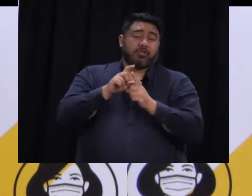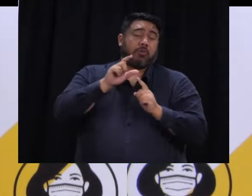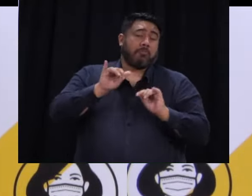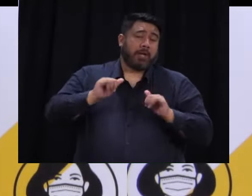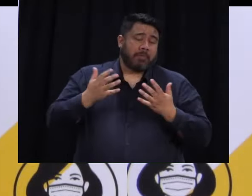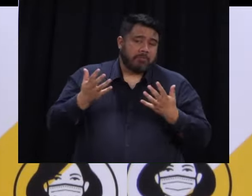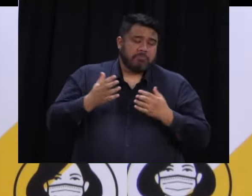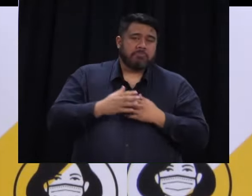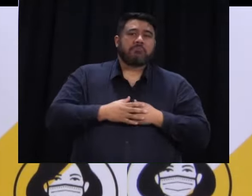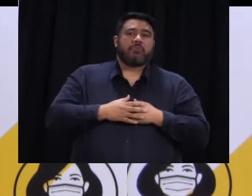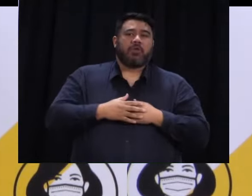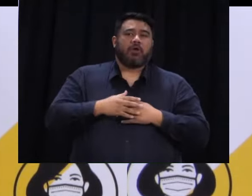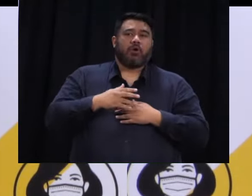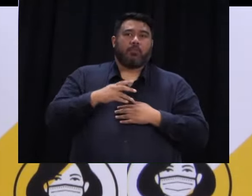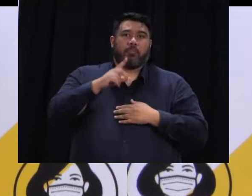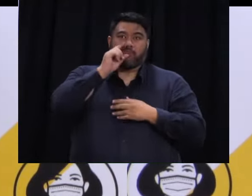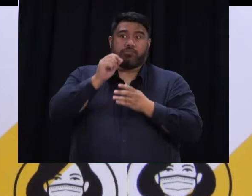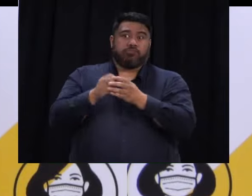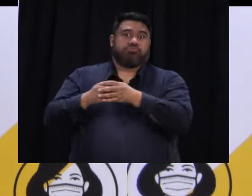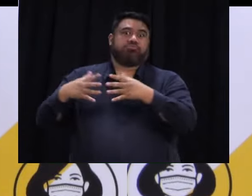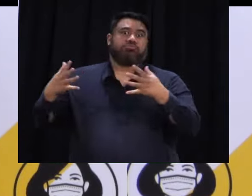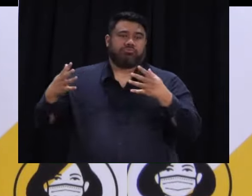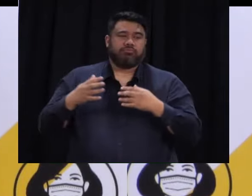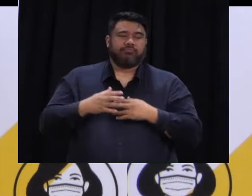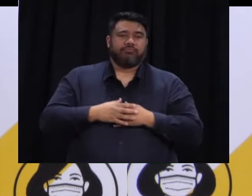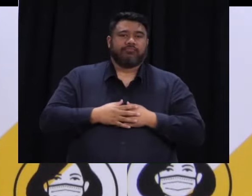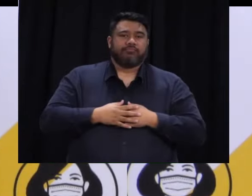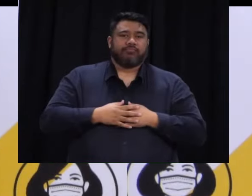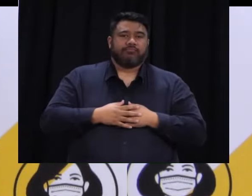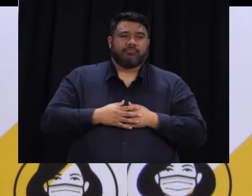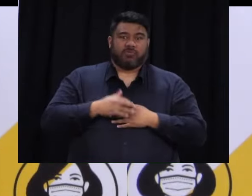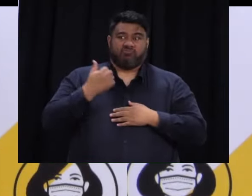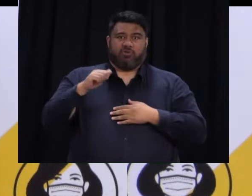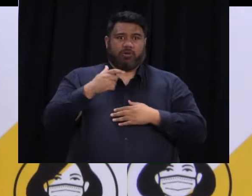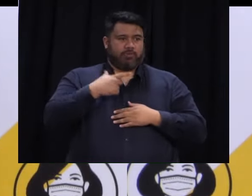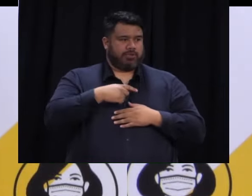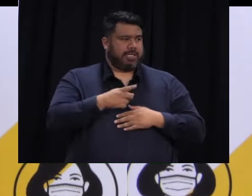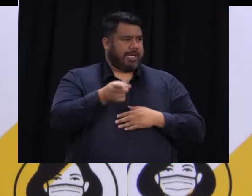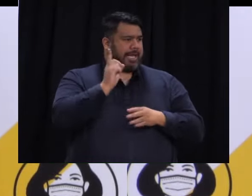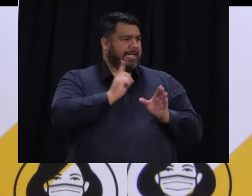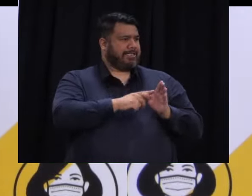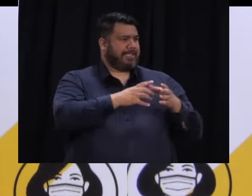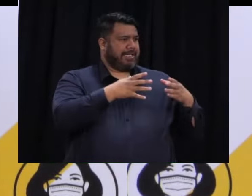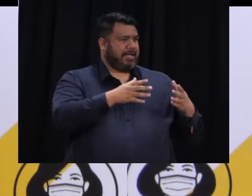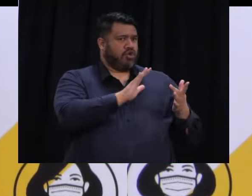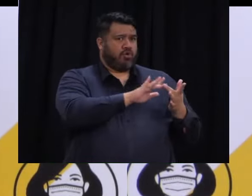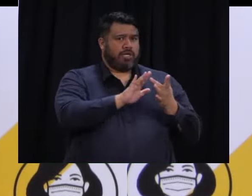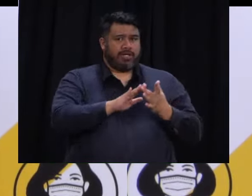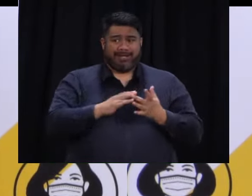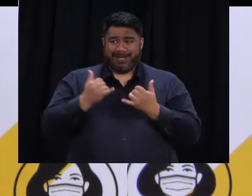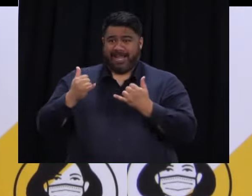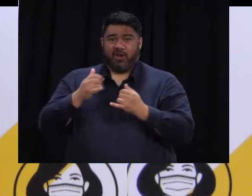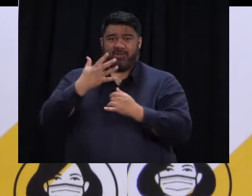for a possible Delta outbreak that there would be aI higher surge but here we have got ten times the number of close